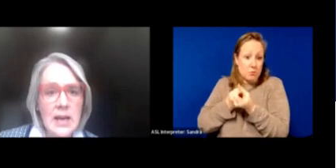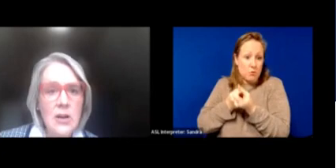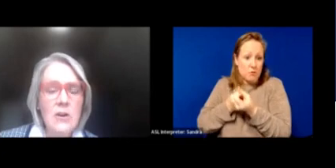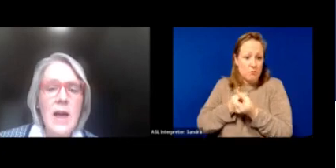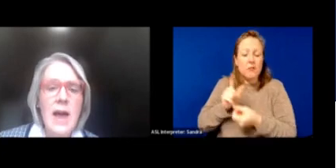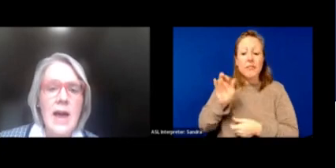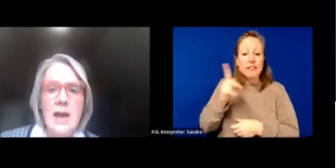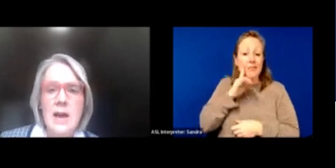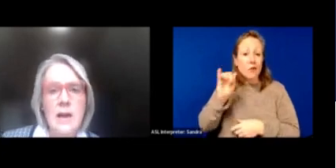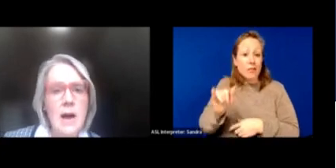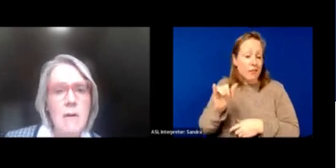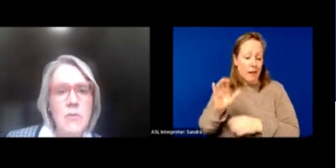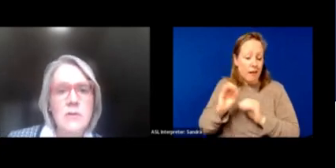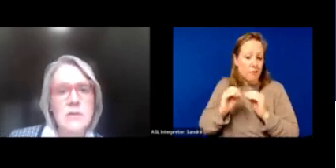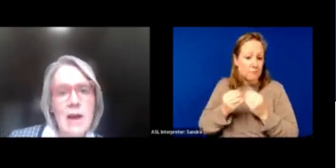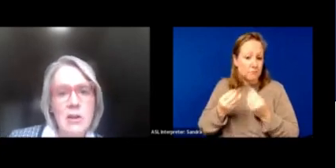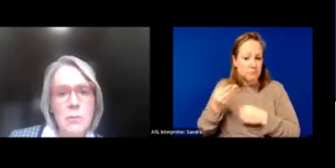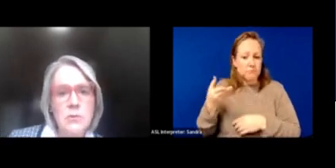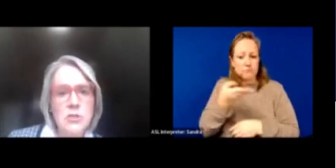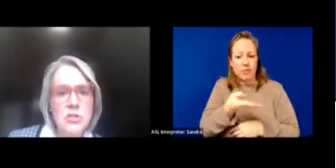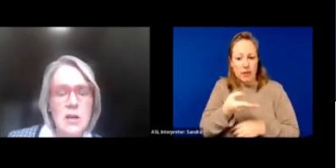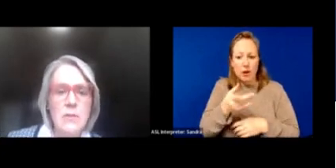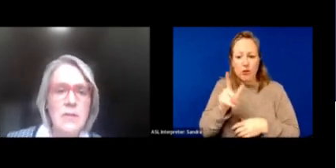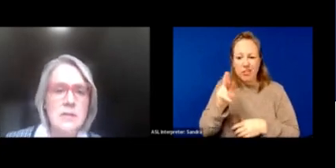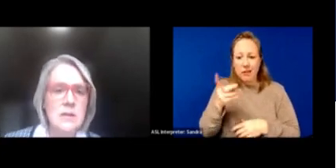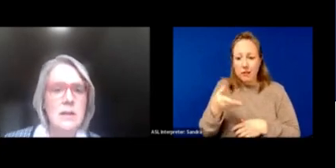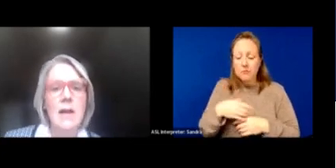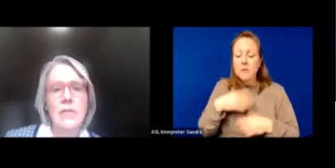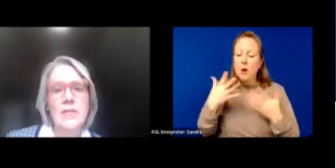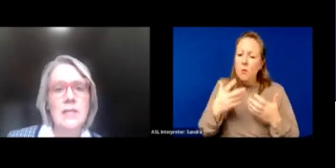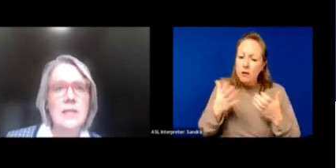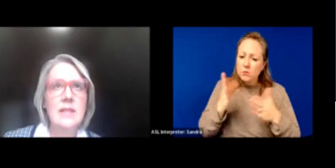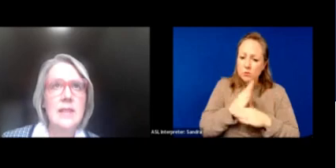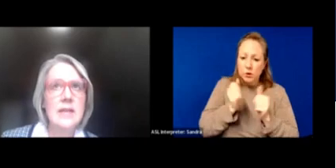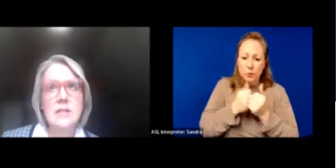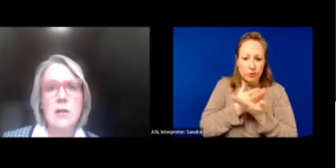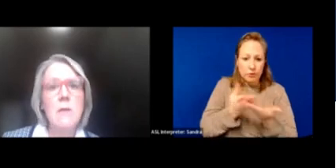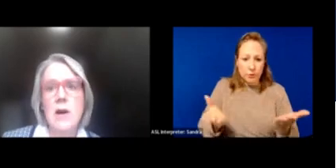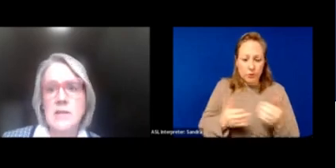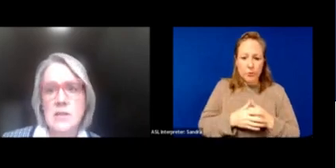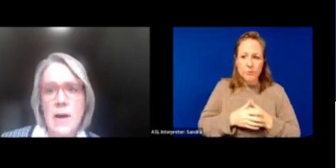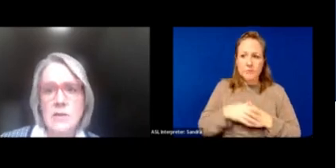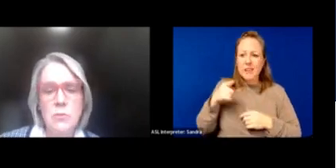here. And I thought it was valuable to share that this. This thought process around